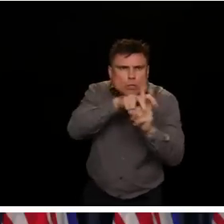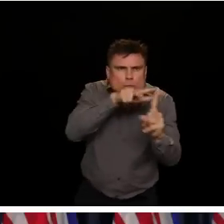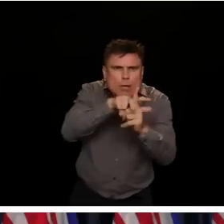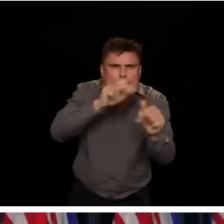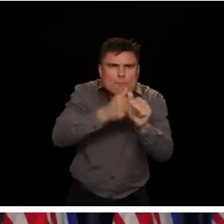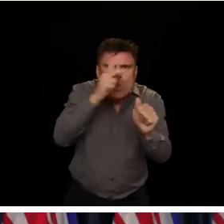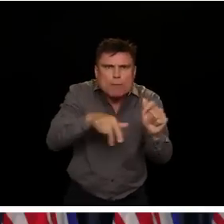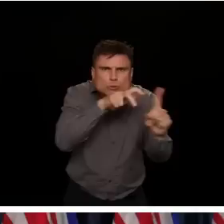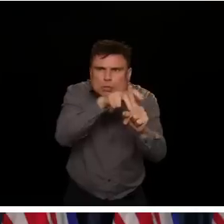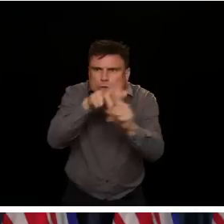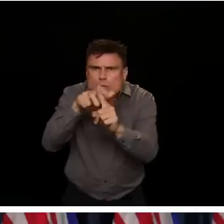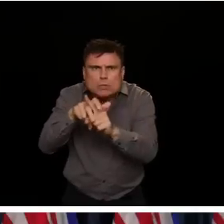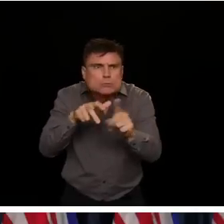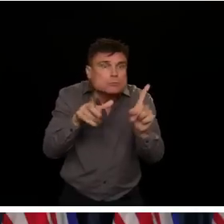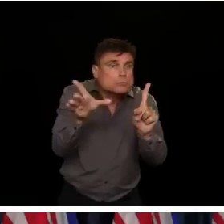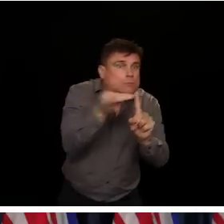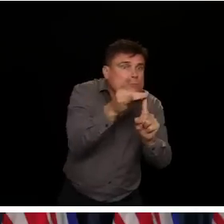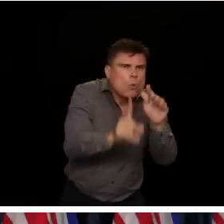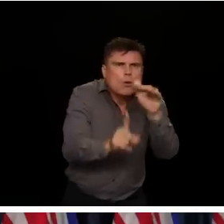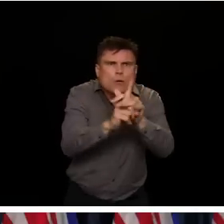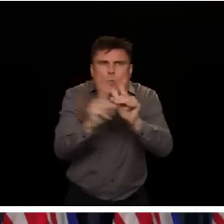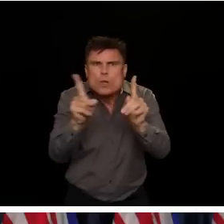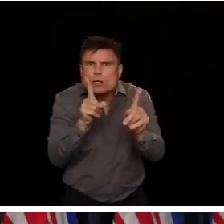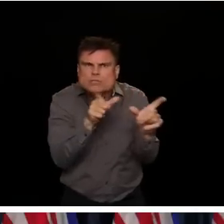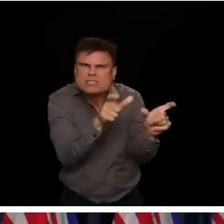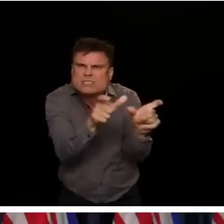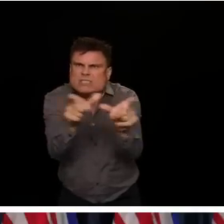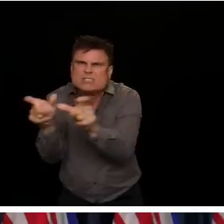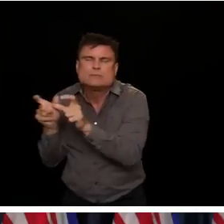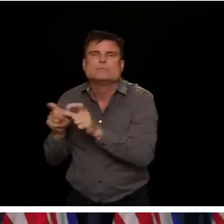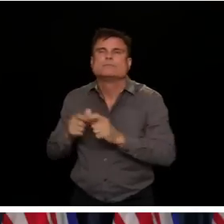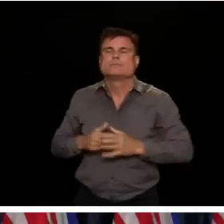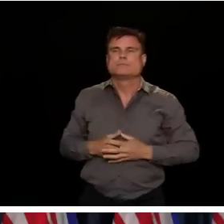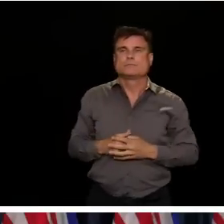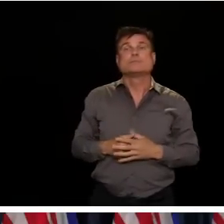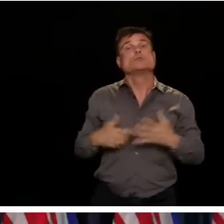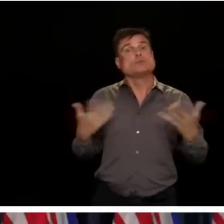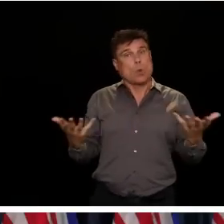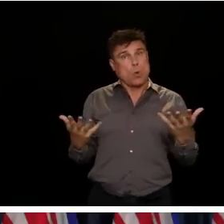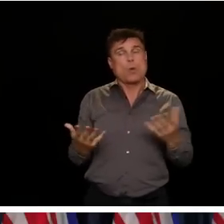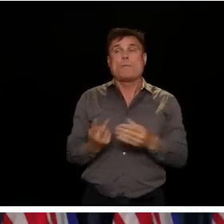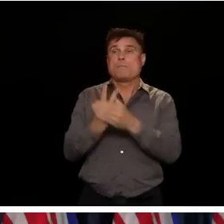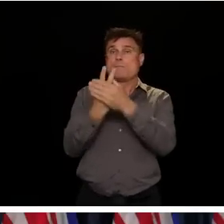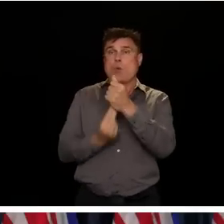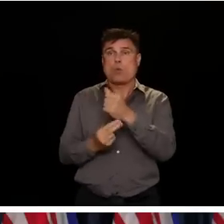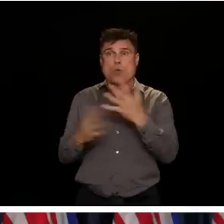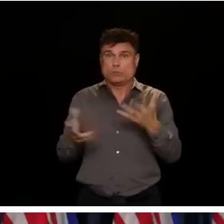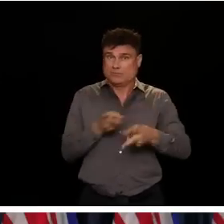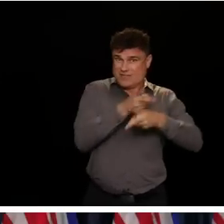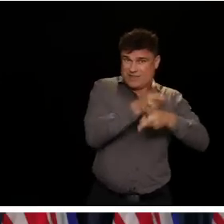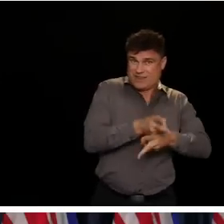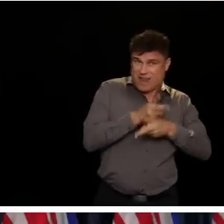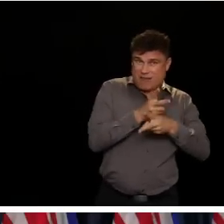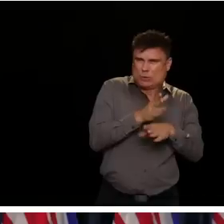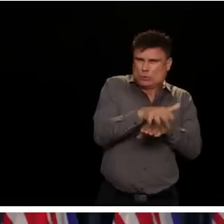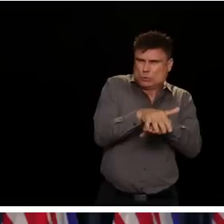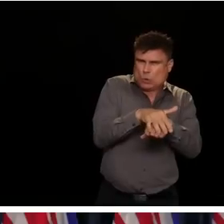ourselves, each other, our communities, combined with slow gradual transitioning through face to an interface three is working.